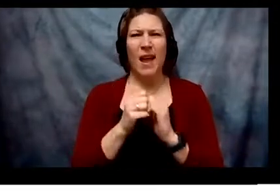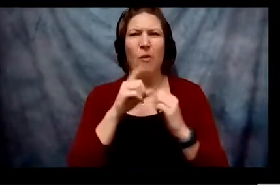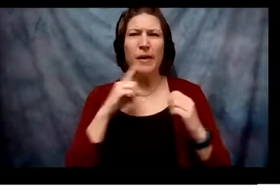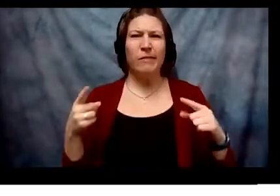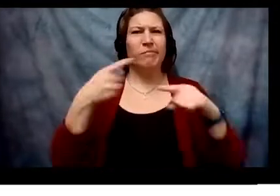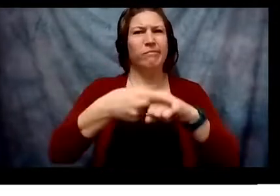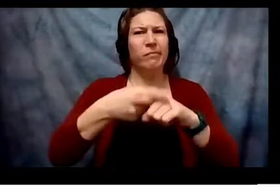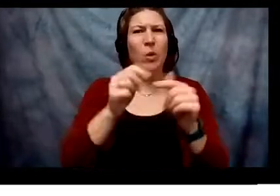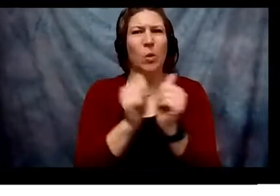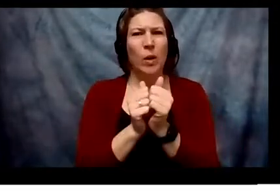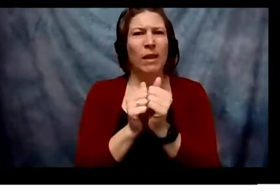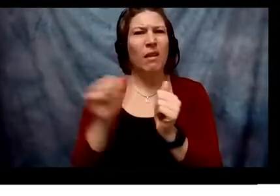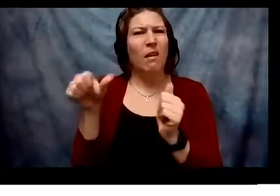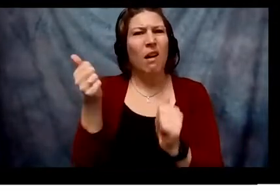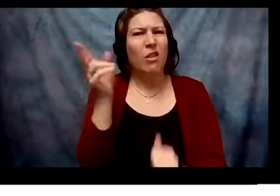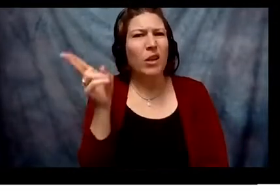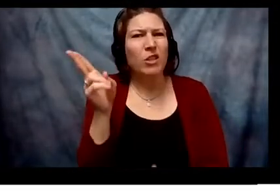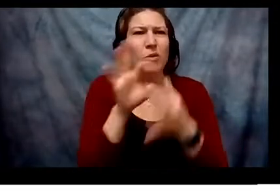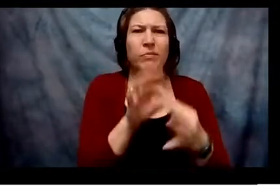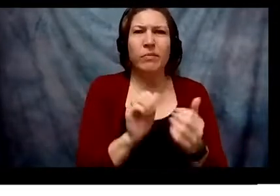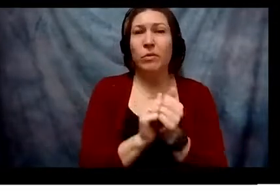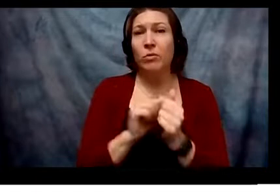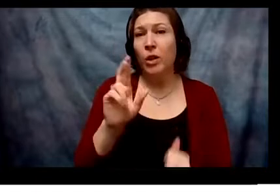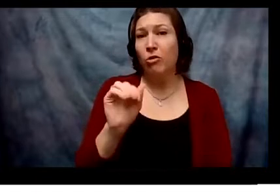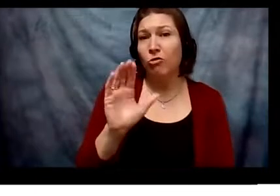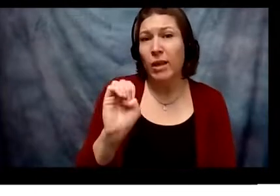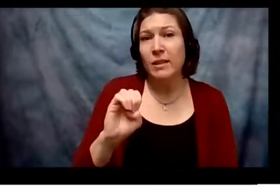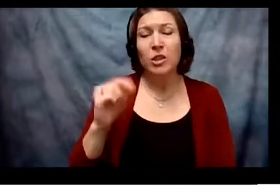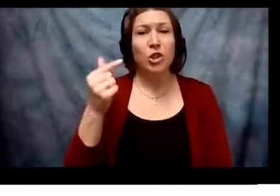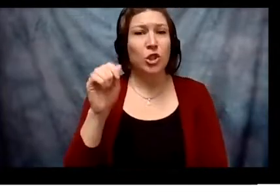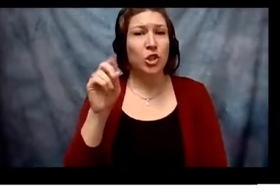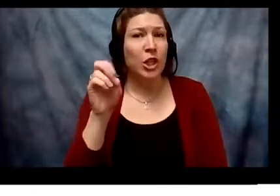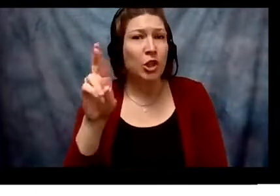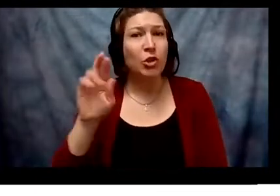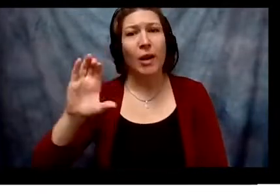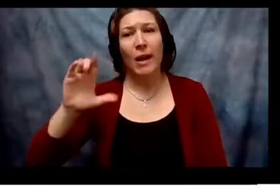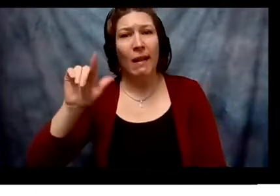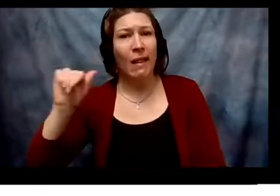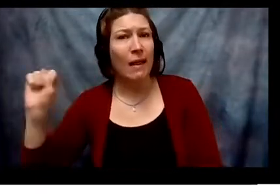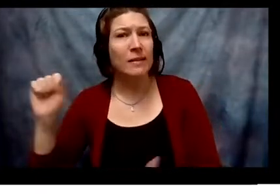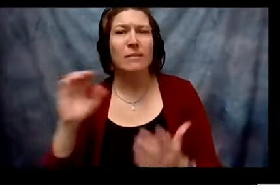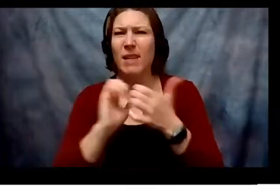histories of race, gender, and class. Note some strategies